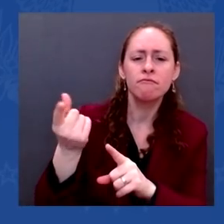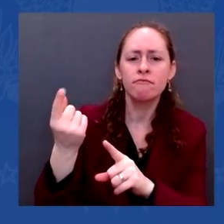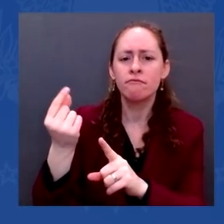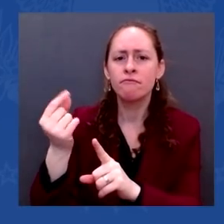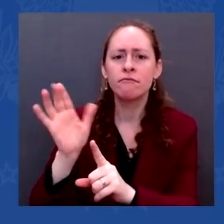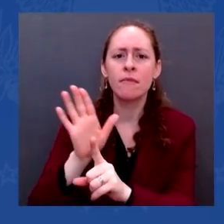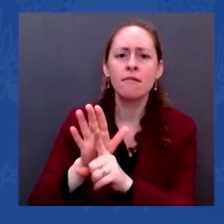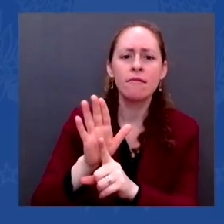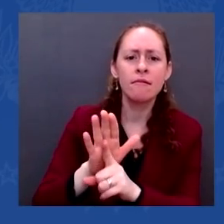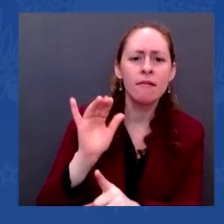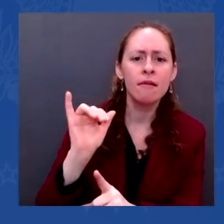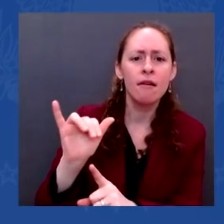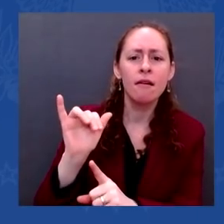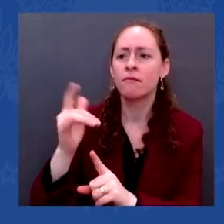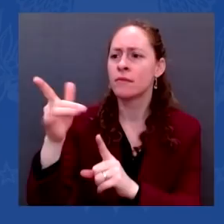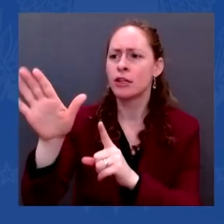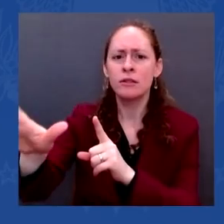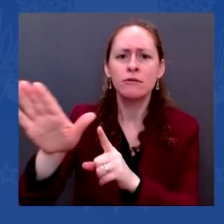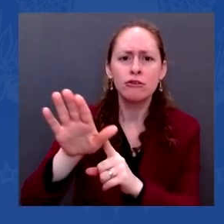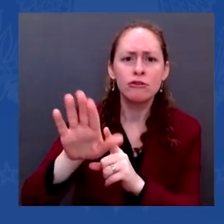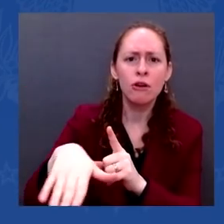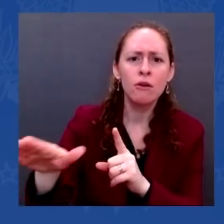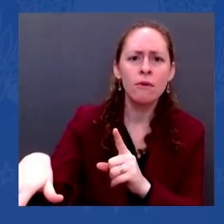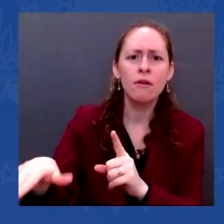You learn that they have -- it's hard to dislike the person.